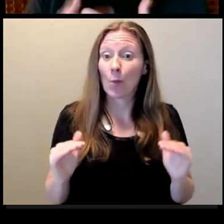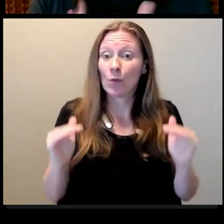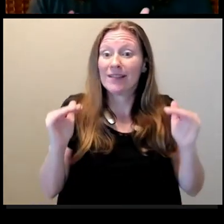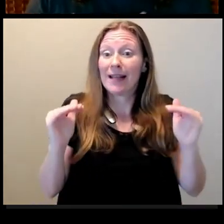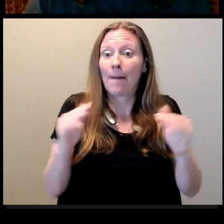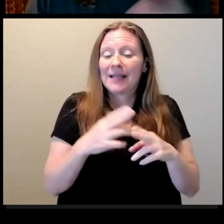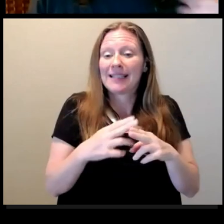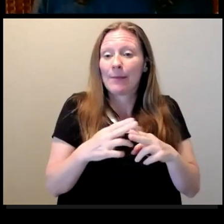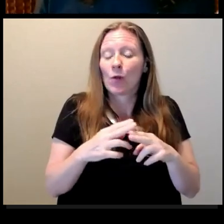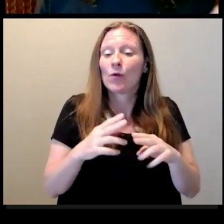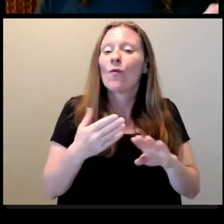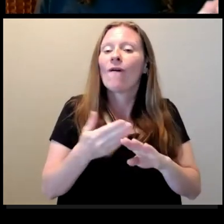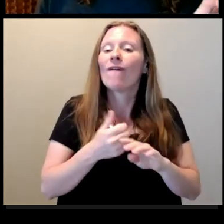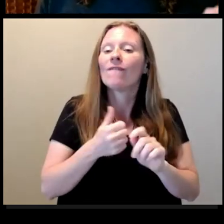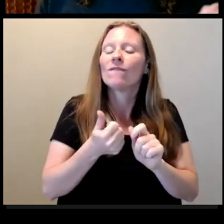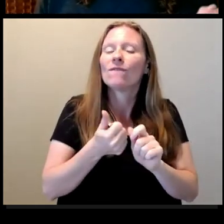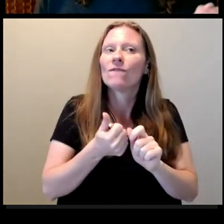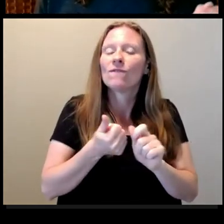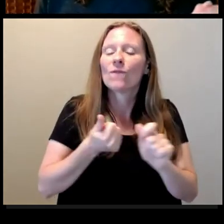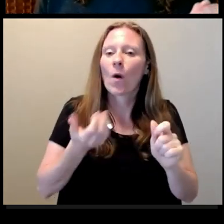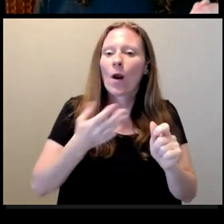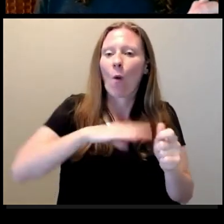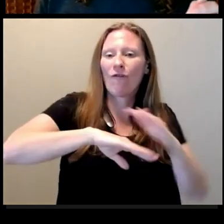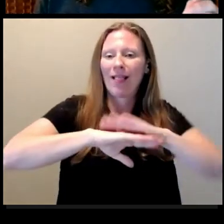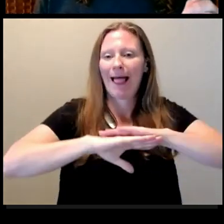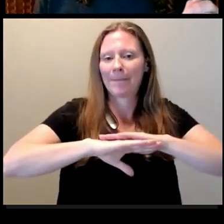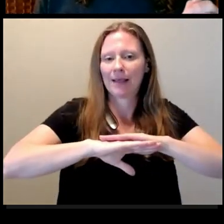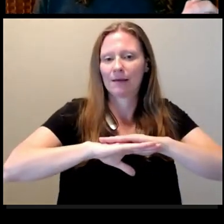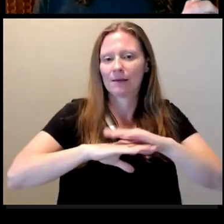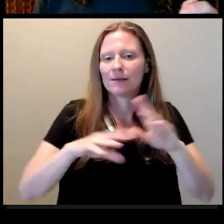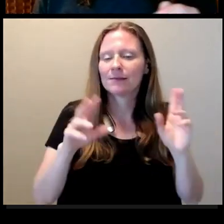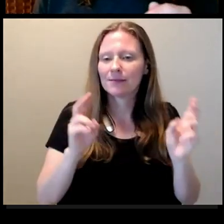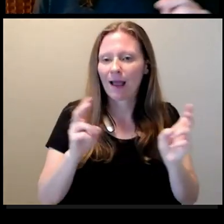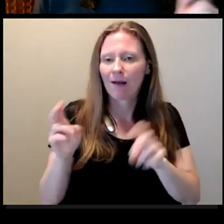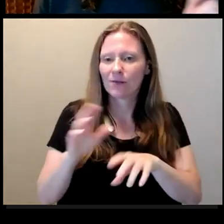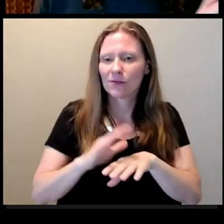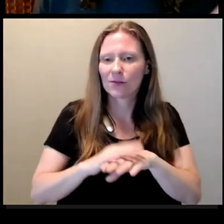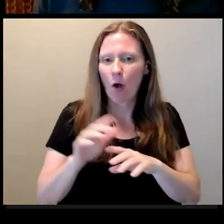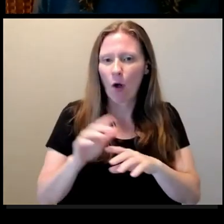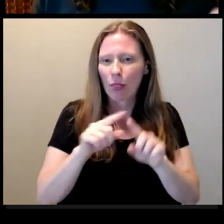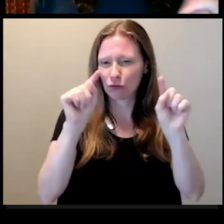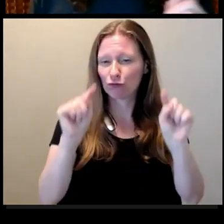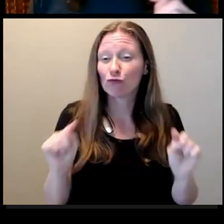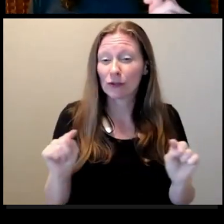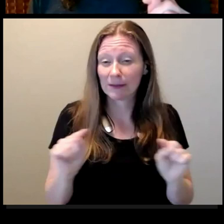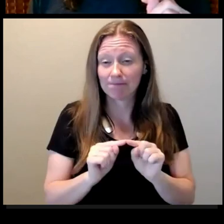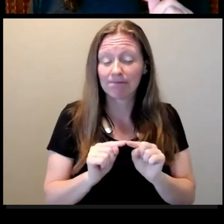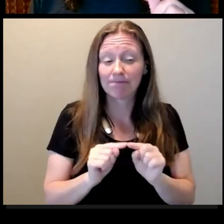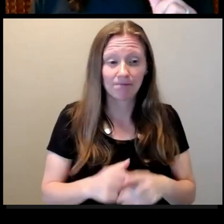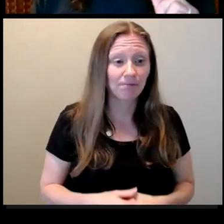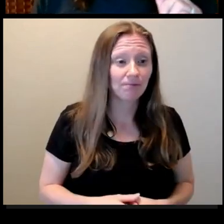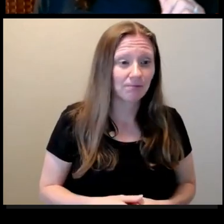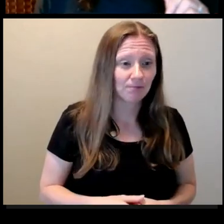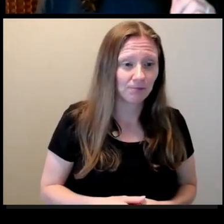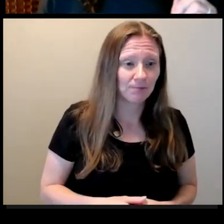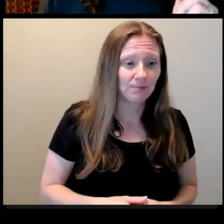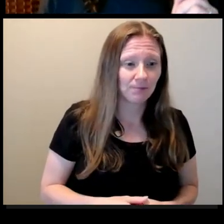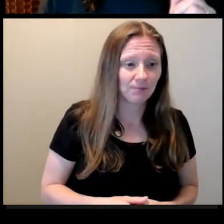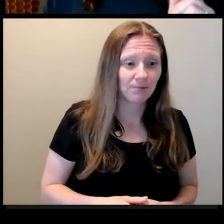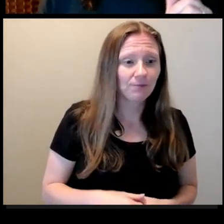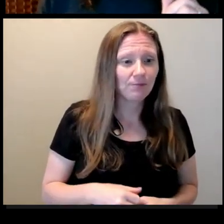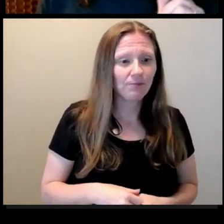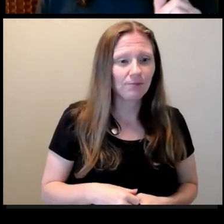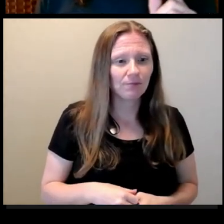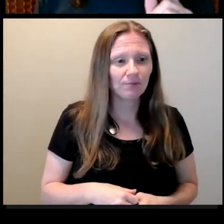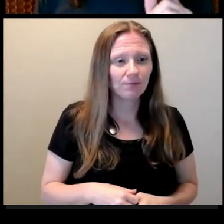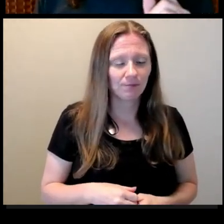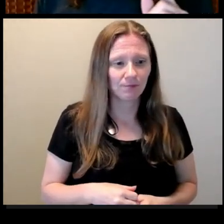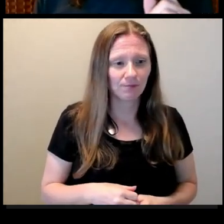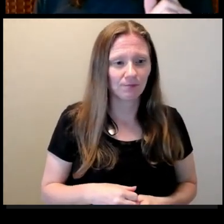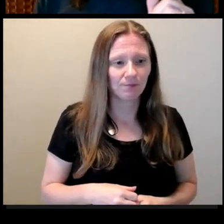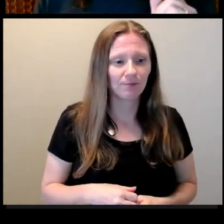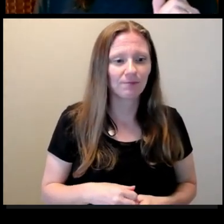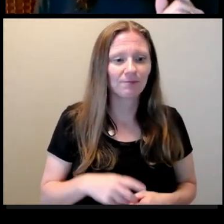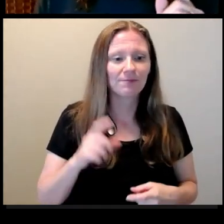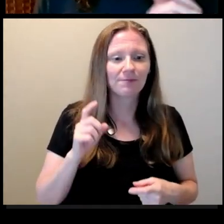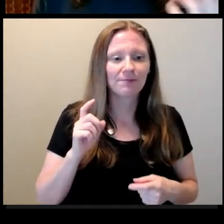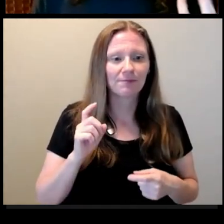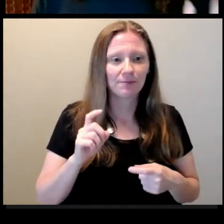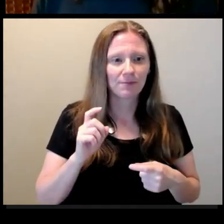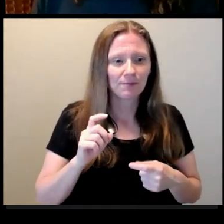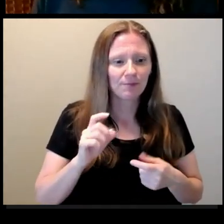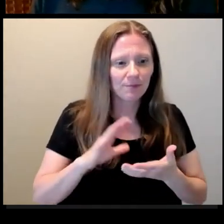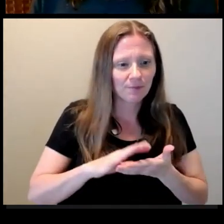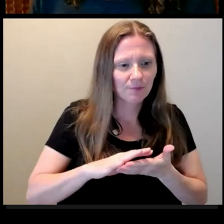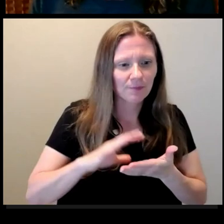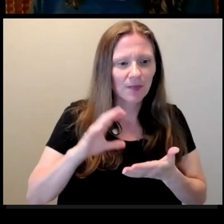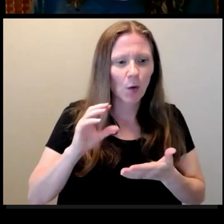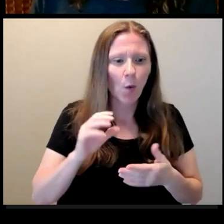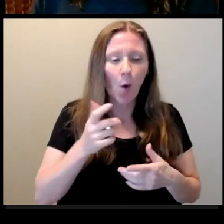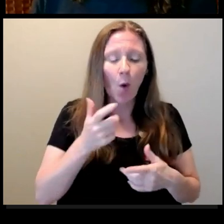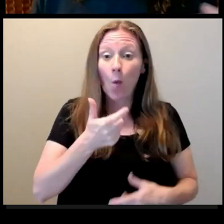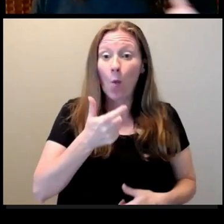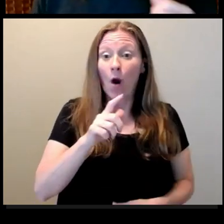I had to watch Law and Order SVU on Hulu instead of NBC, because the captions were messed up.